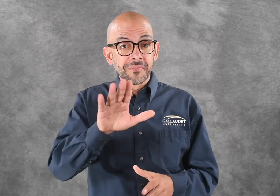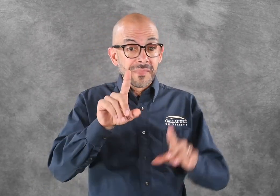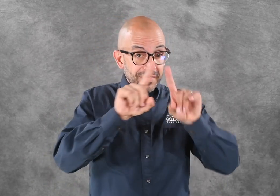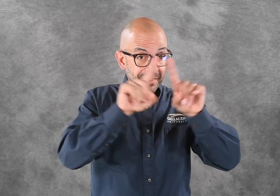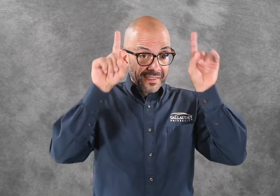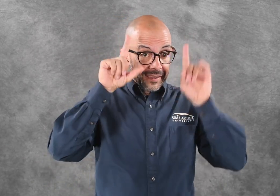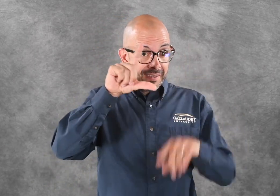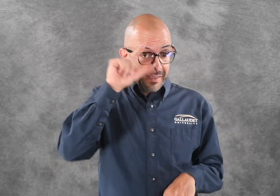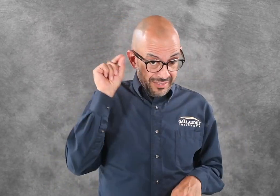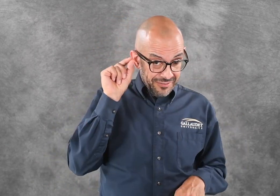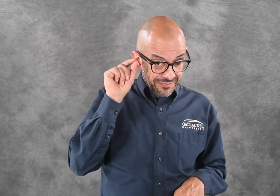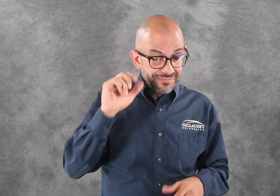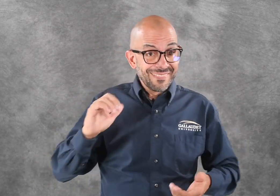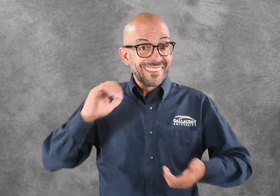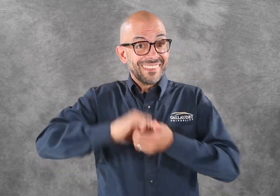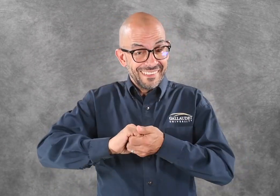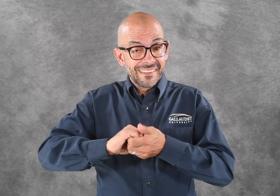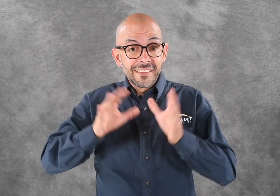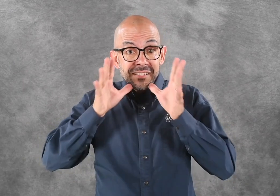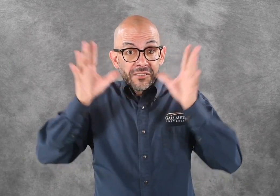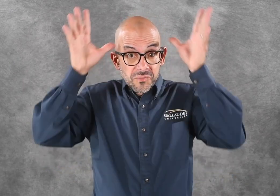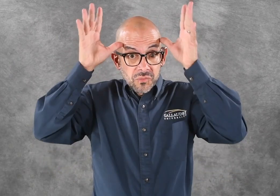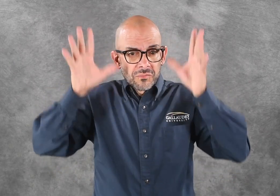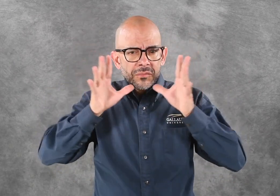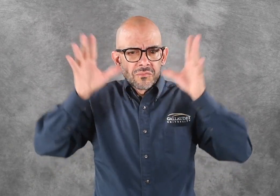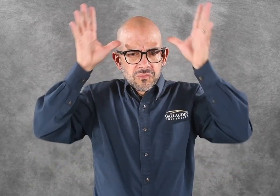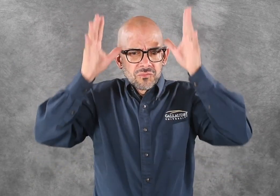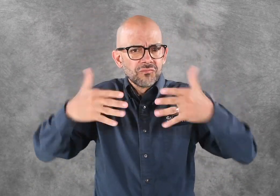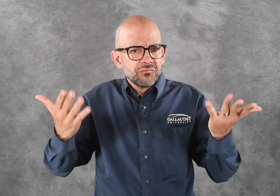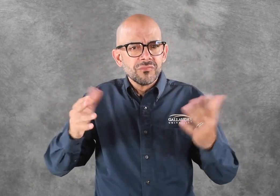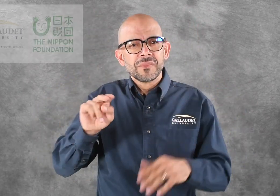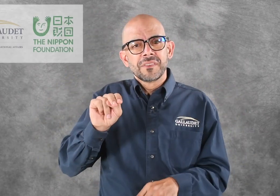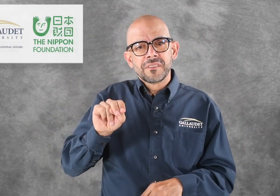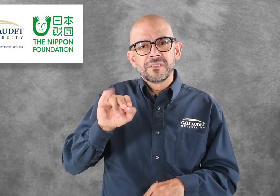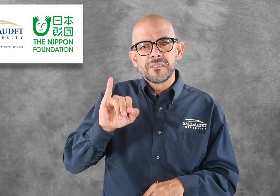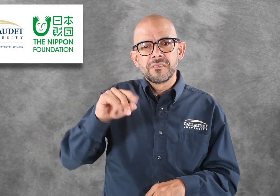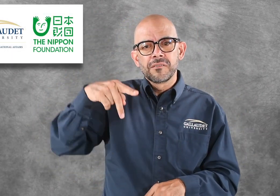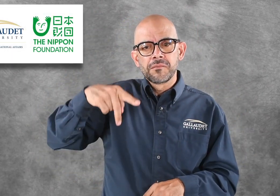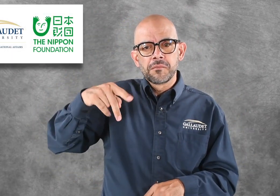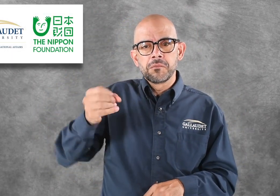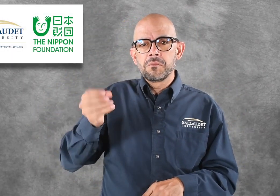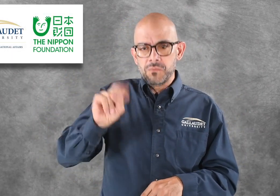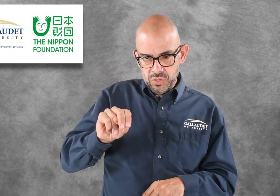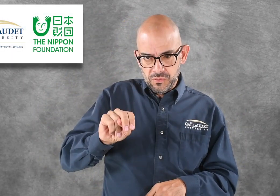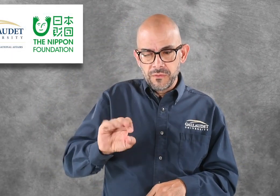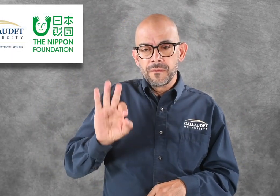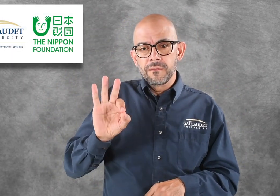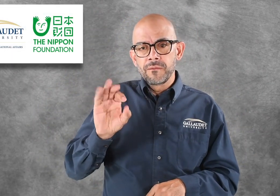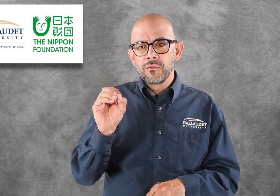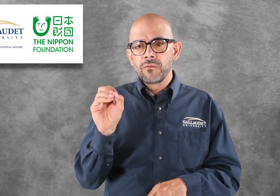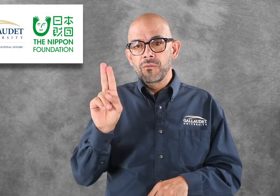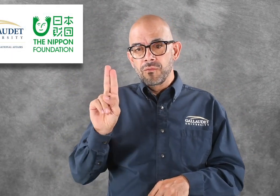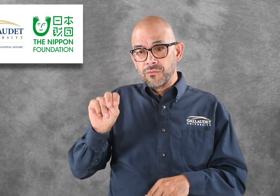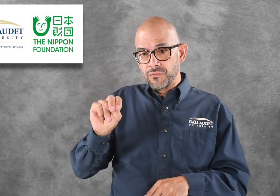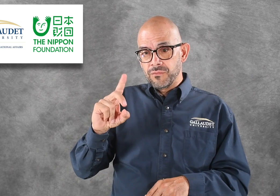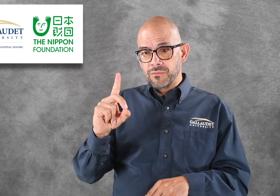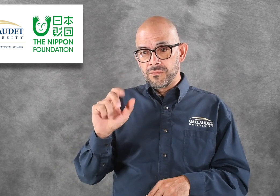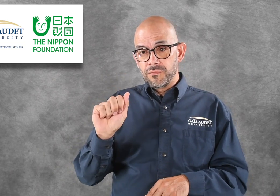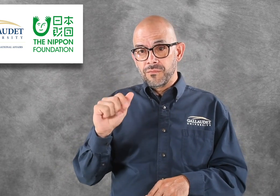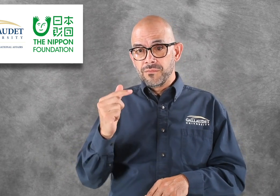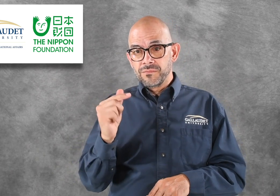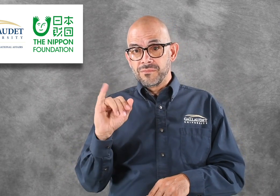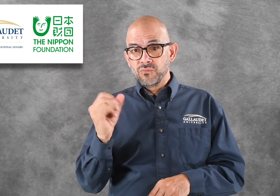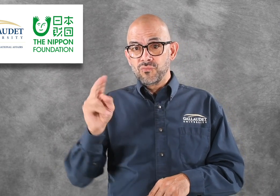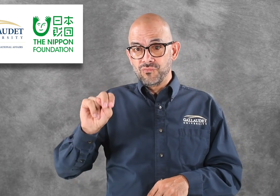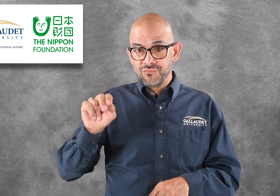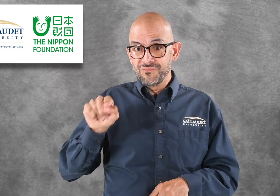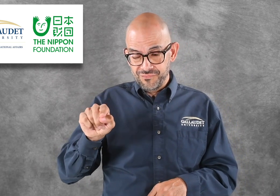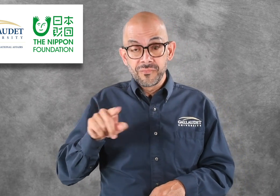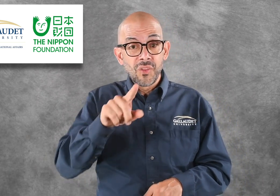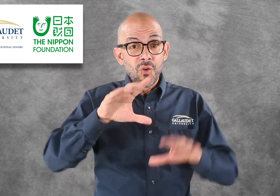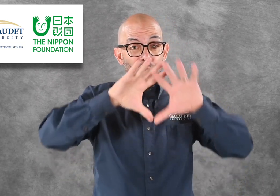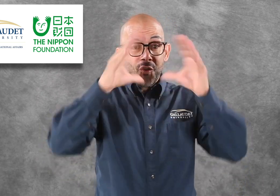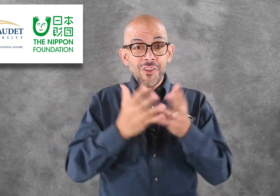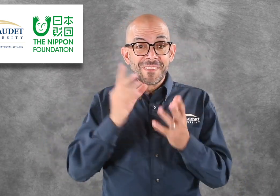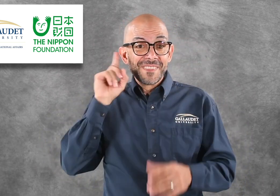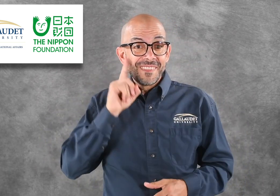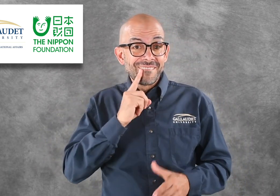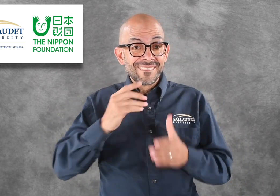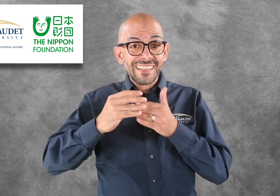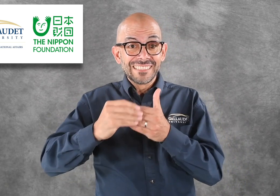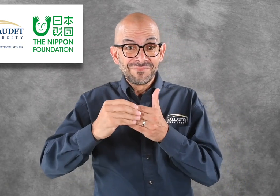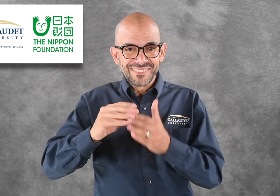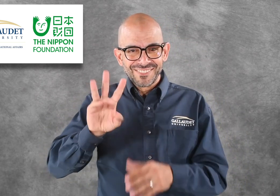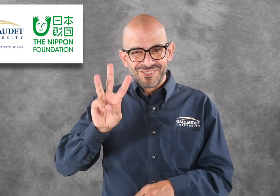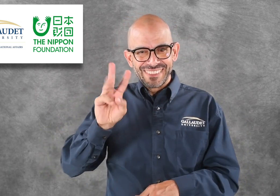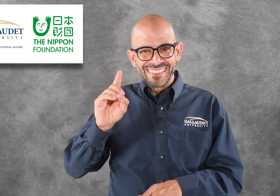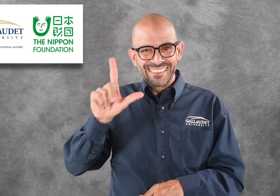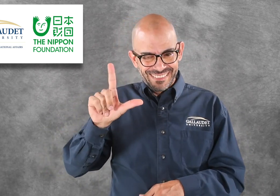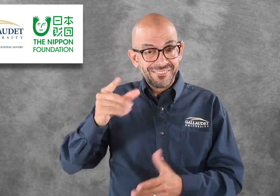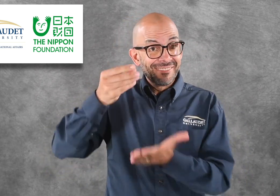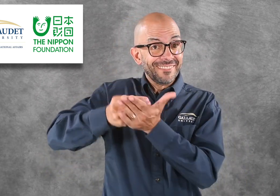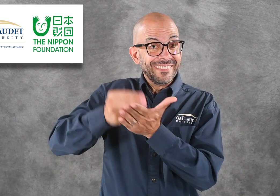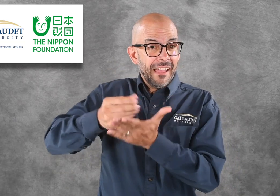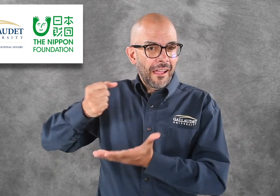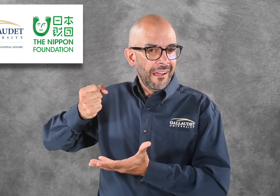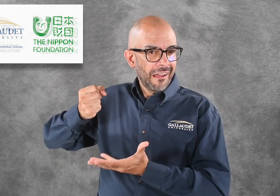Gallaudet and Nippon Foundation are working together for World Deaf Leadership scholarship.